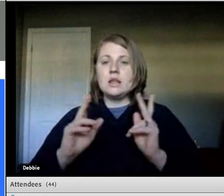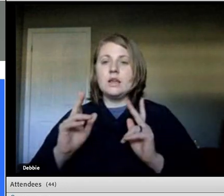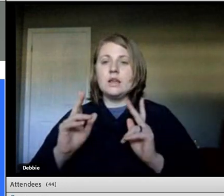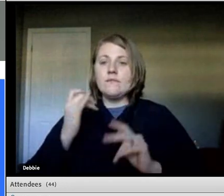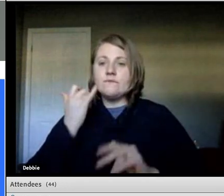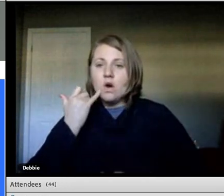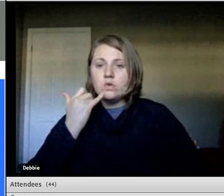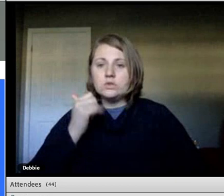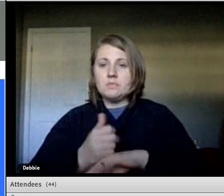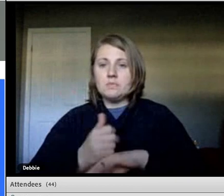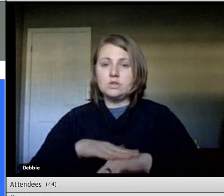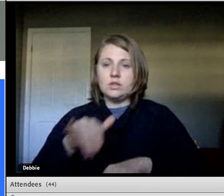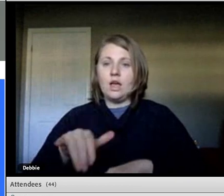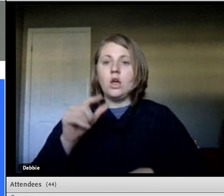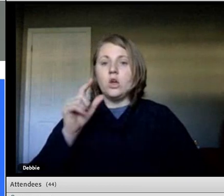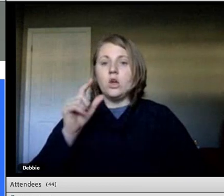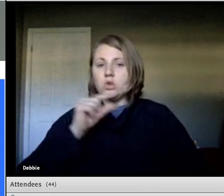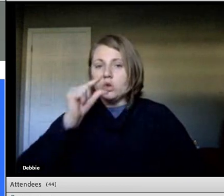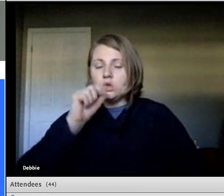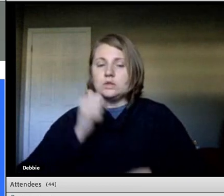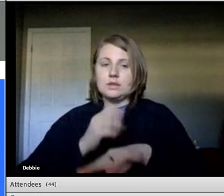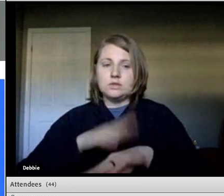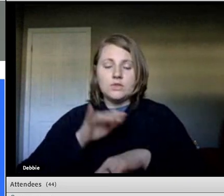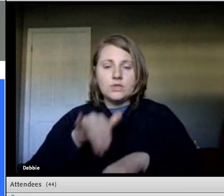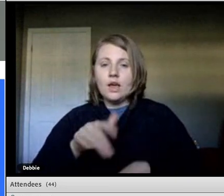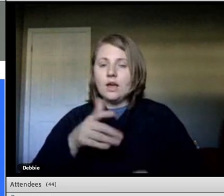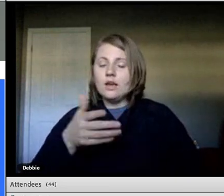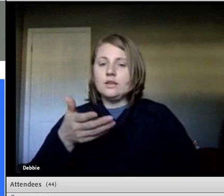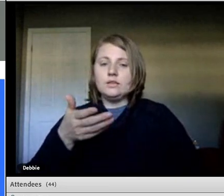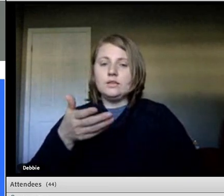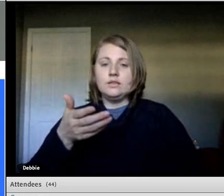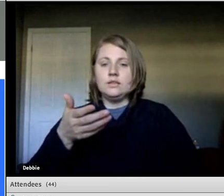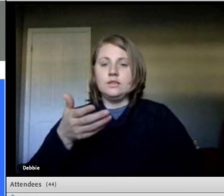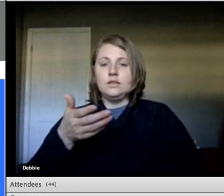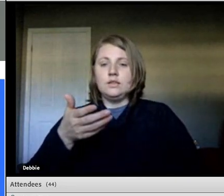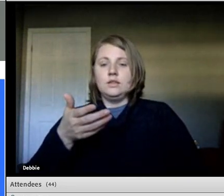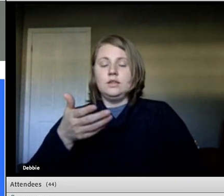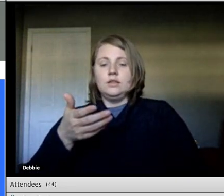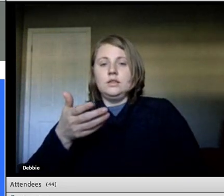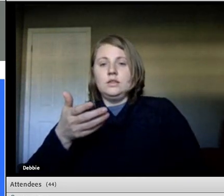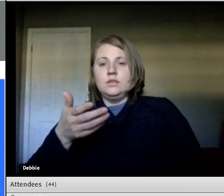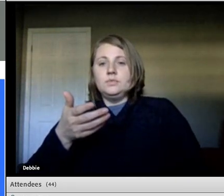Google is based on it. I'm having a total blank on names of phones right now,